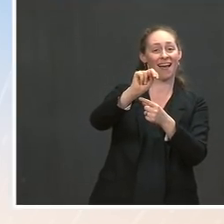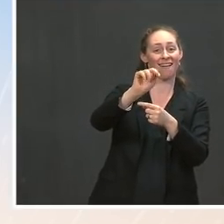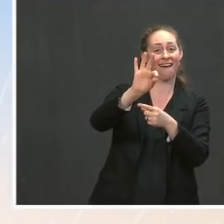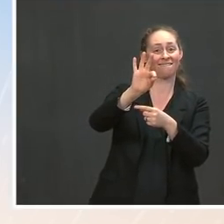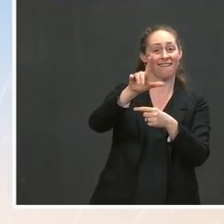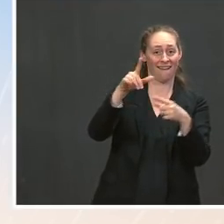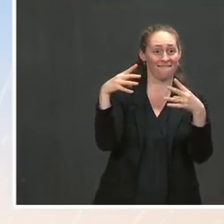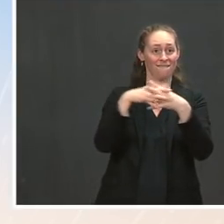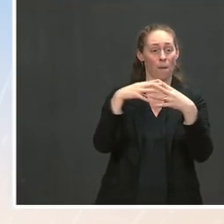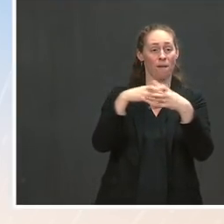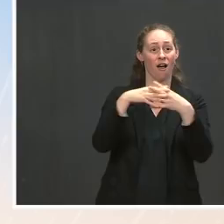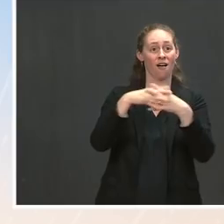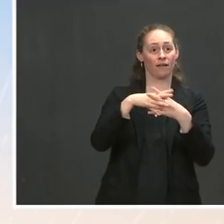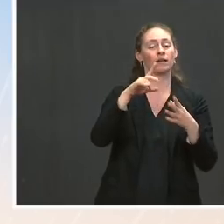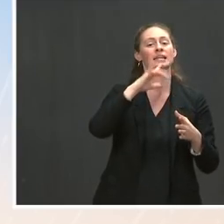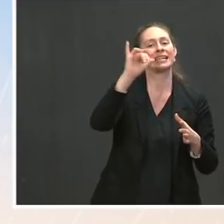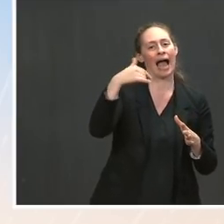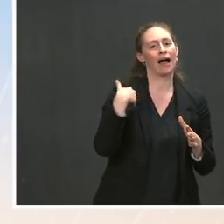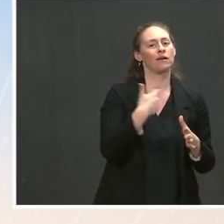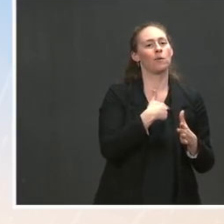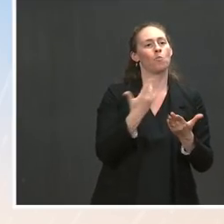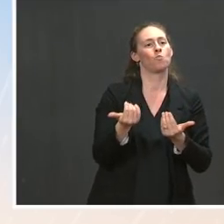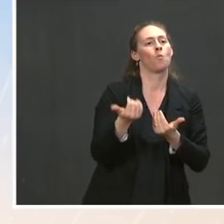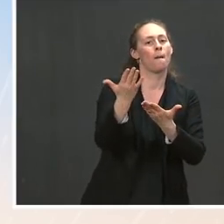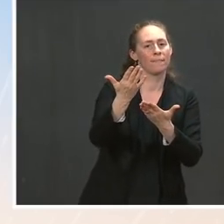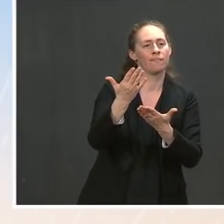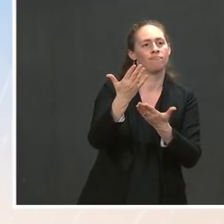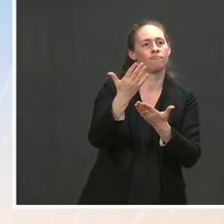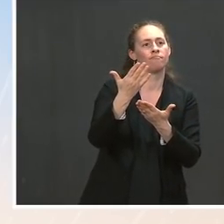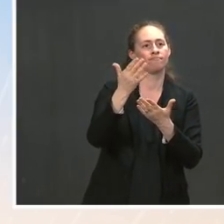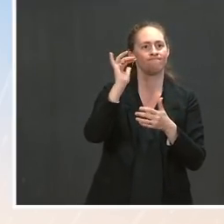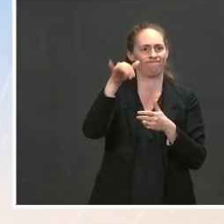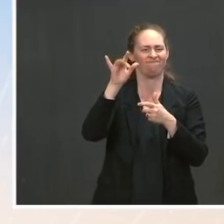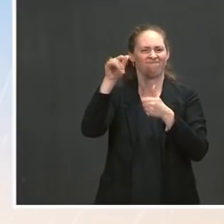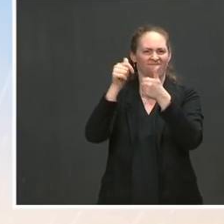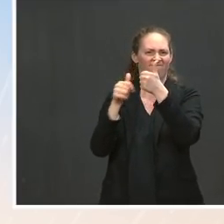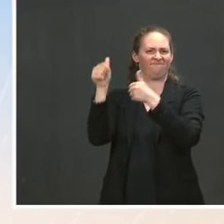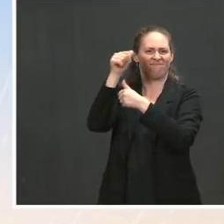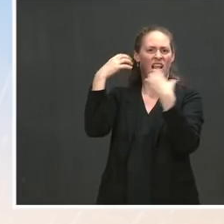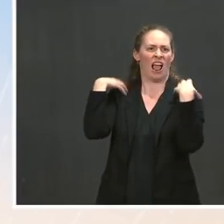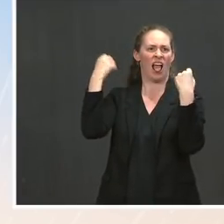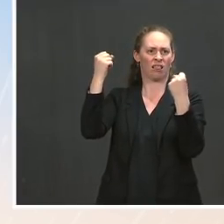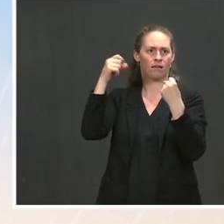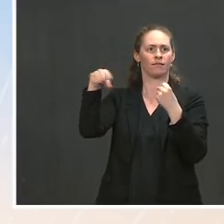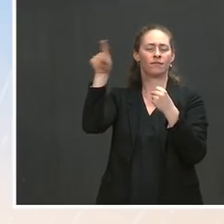by officials from our federal government, because it's how we can keep people safe and healthy,